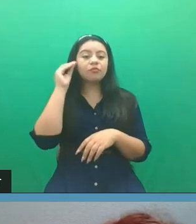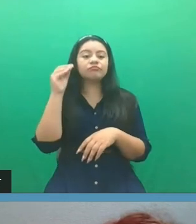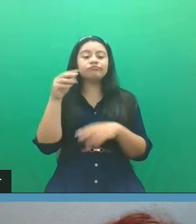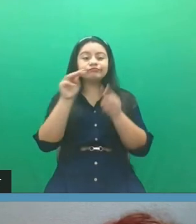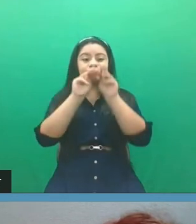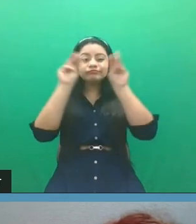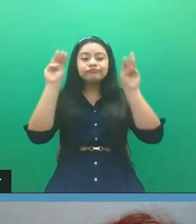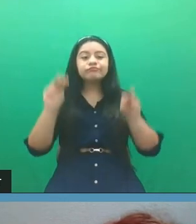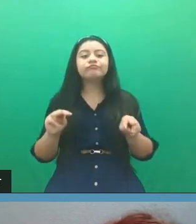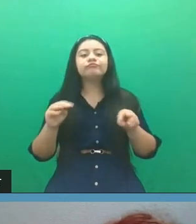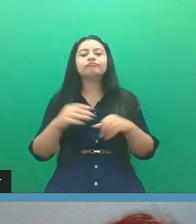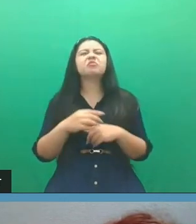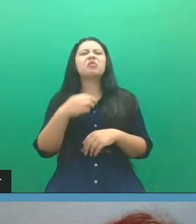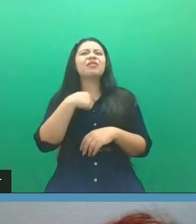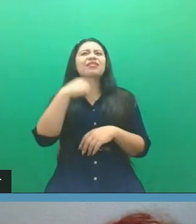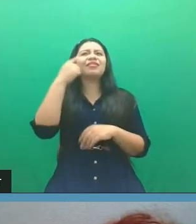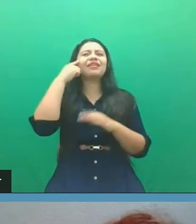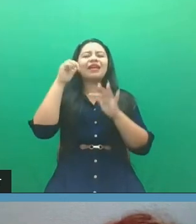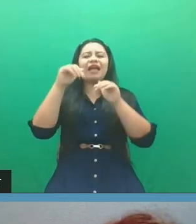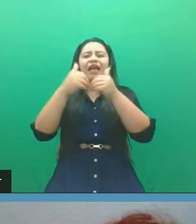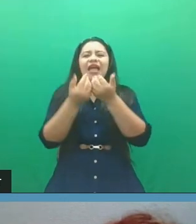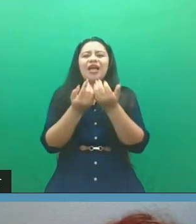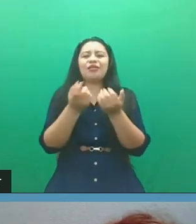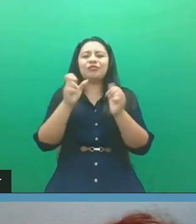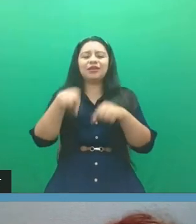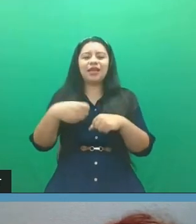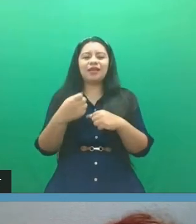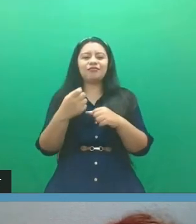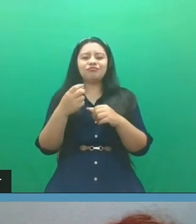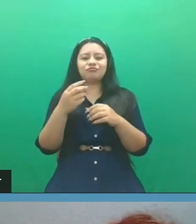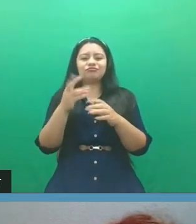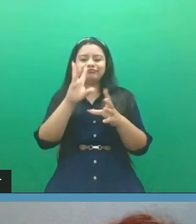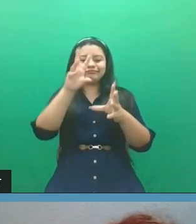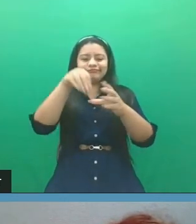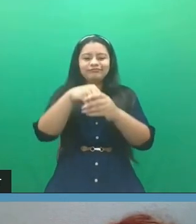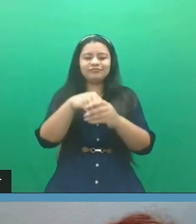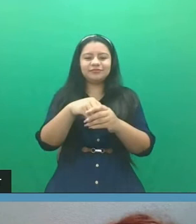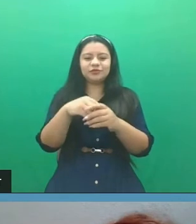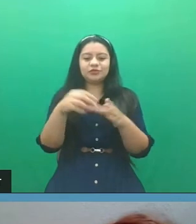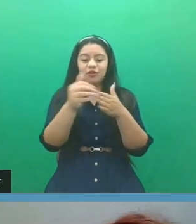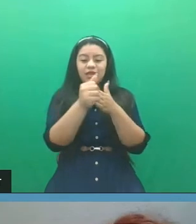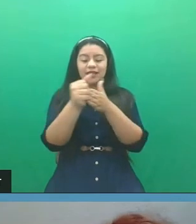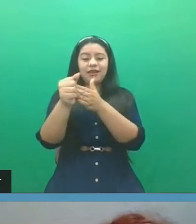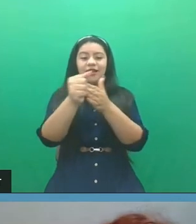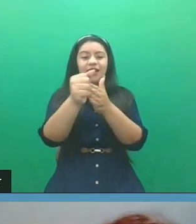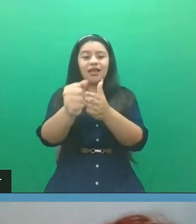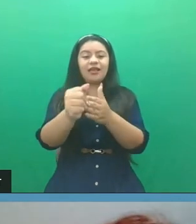can be applied to visitors on guided tours or for a collection currently without technology?